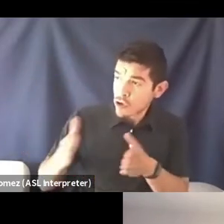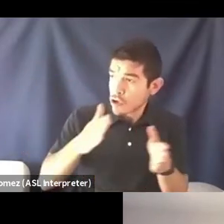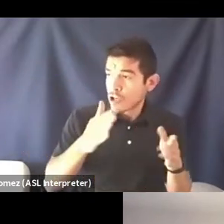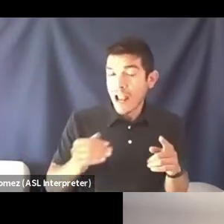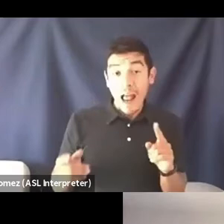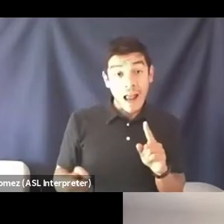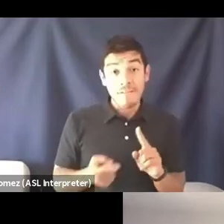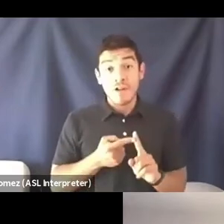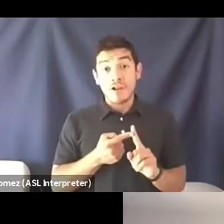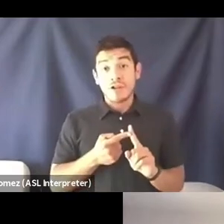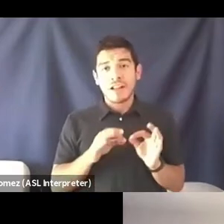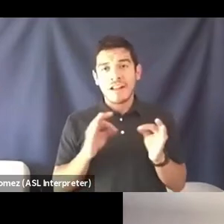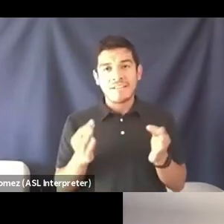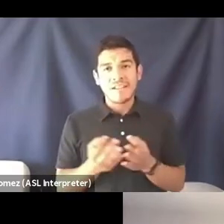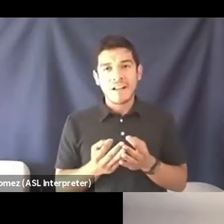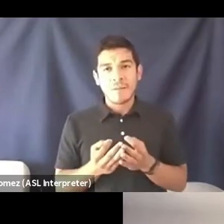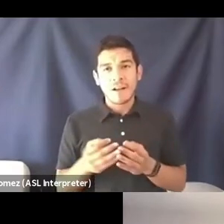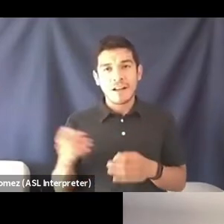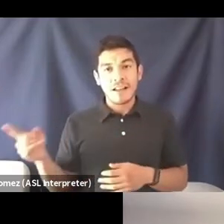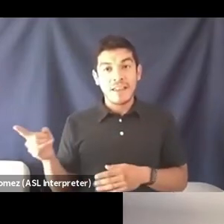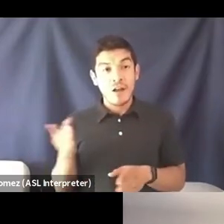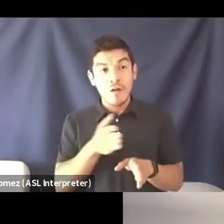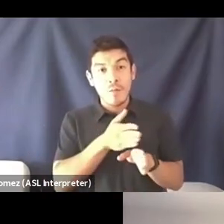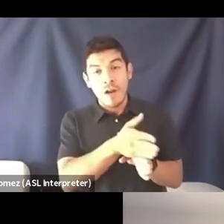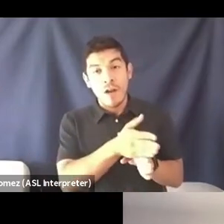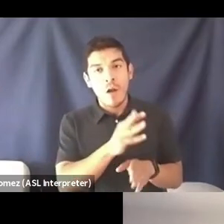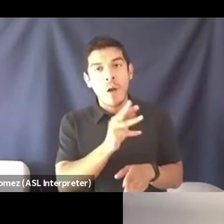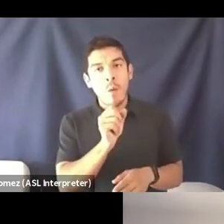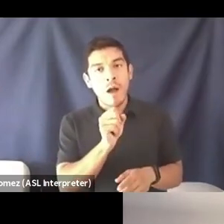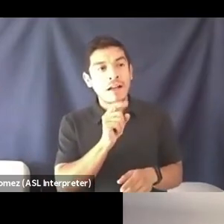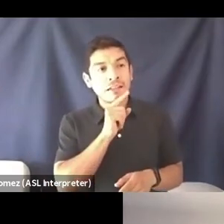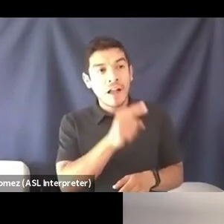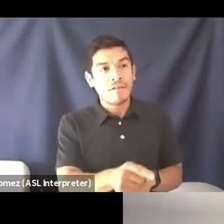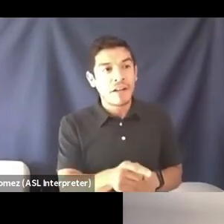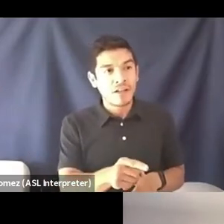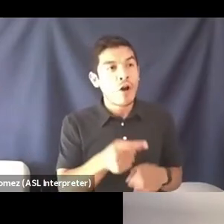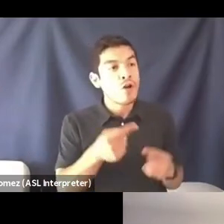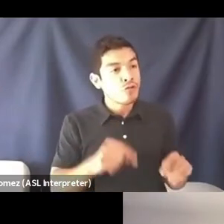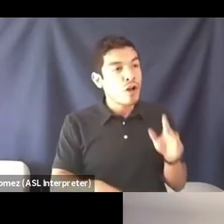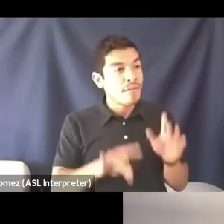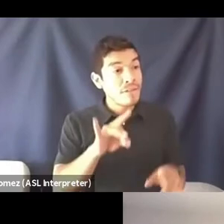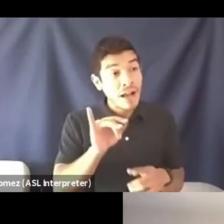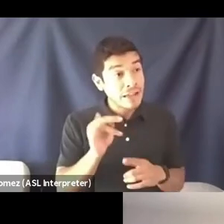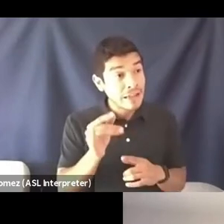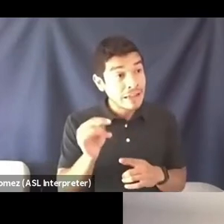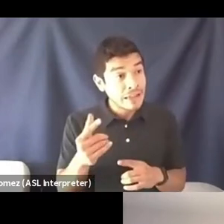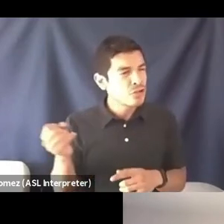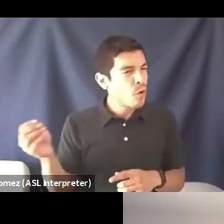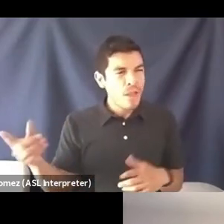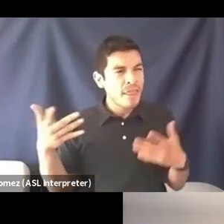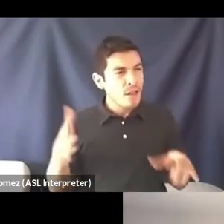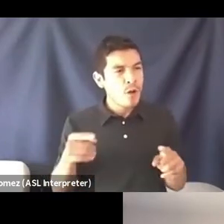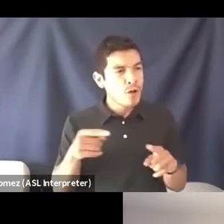the families, their priority was definitely trying to find Yingying. So they didn't want to be distracted